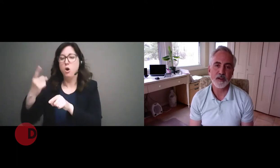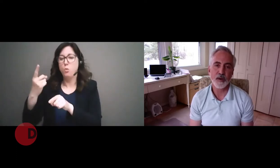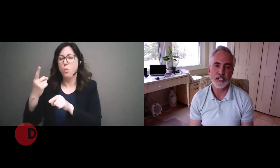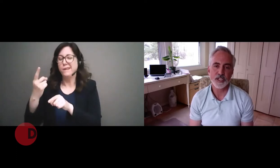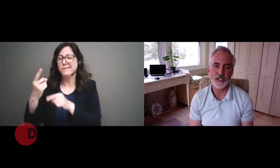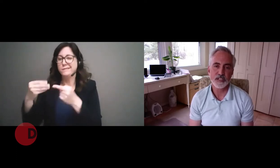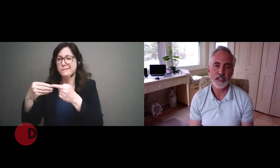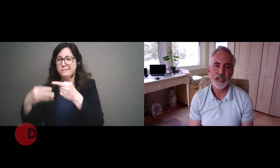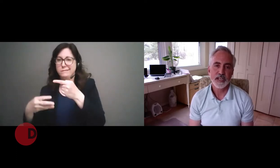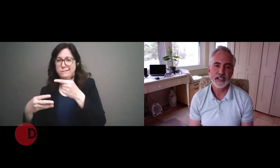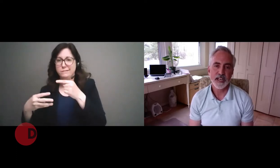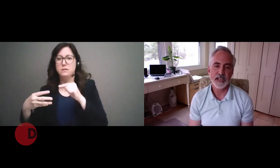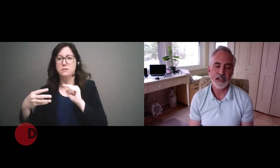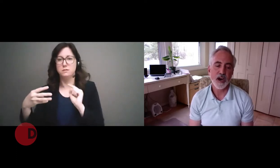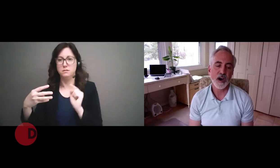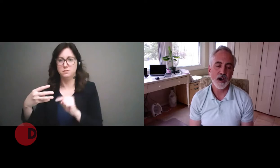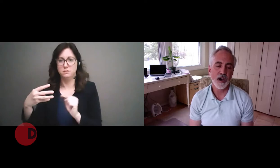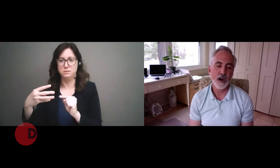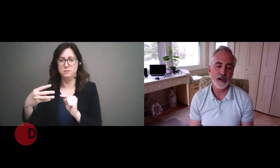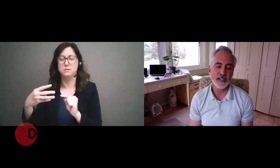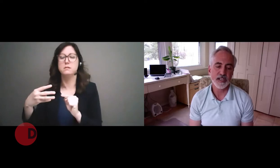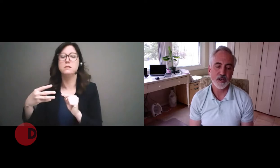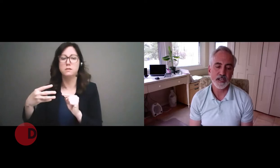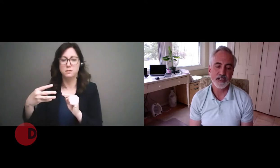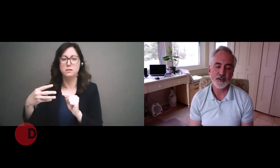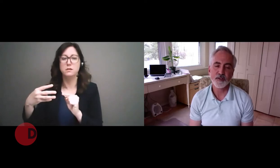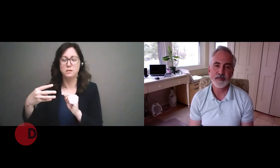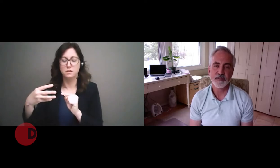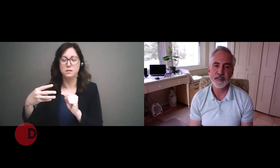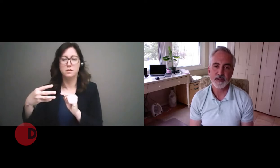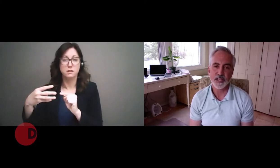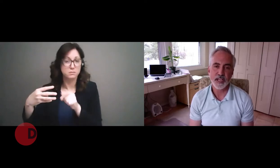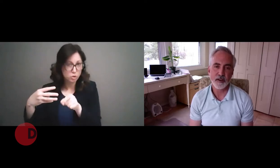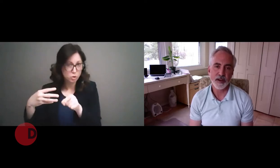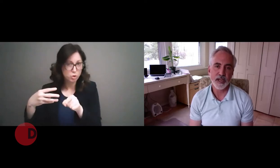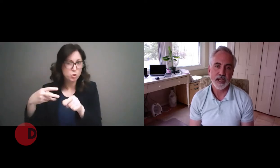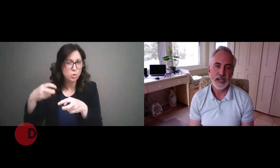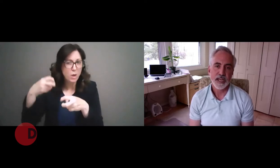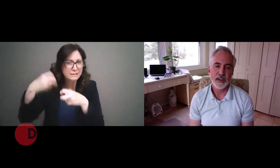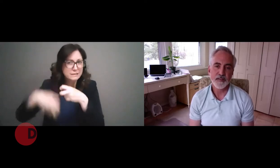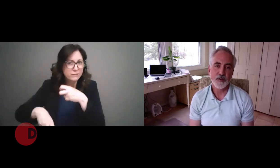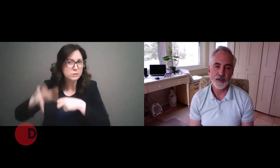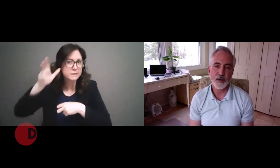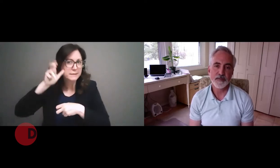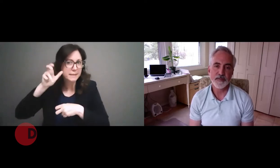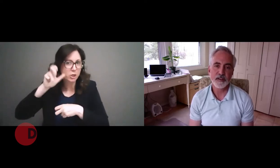"Do you have difficulty hearing? Yes or No." If marked Yes,